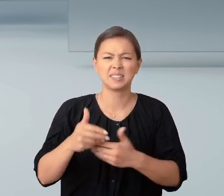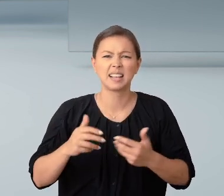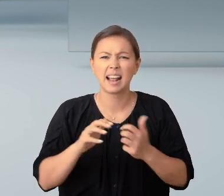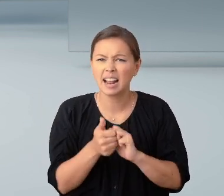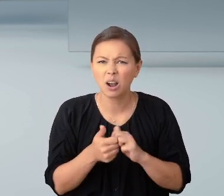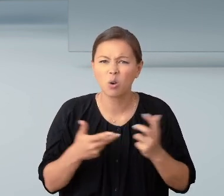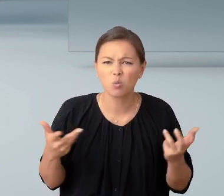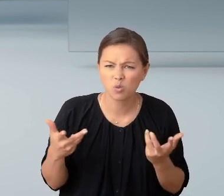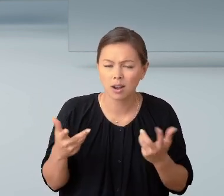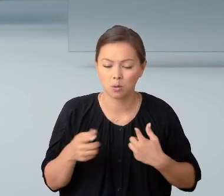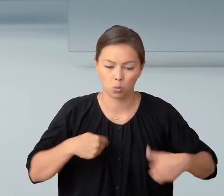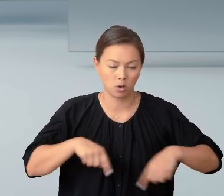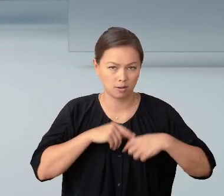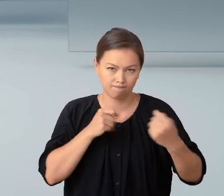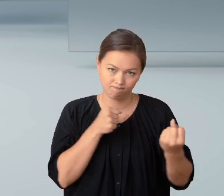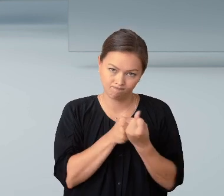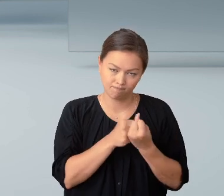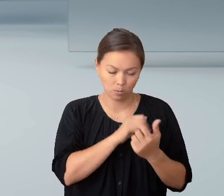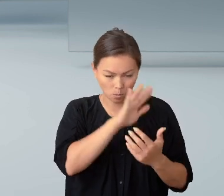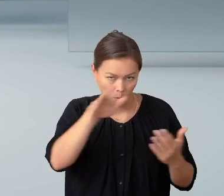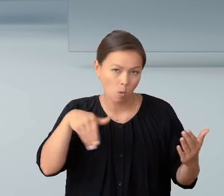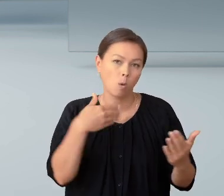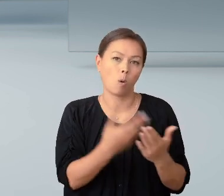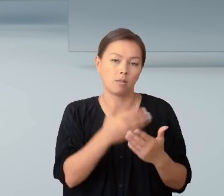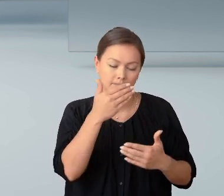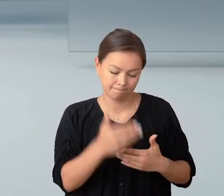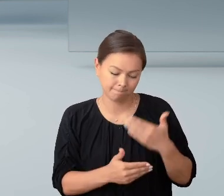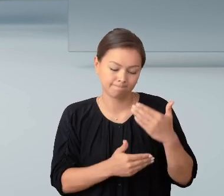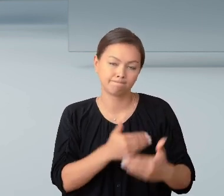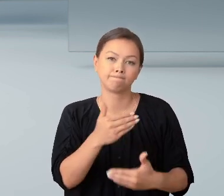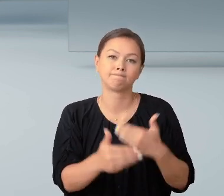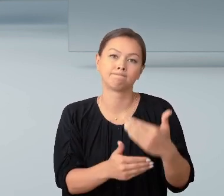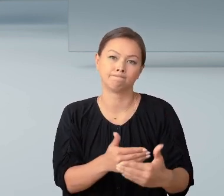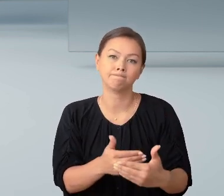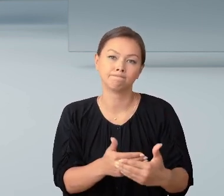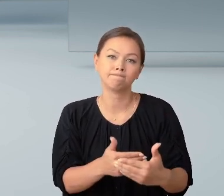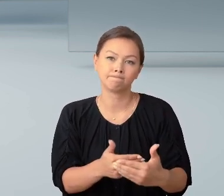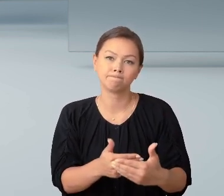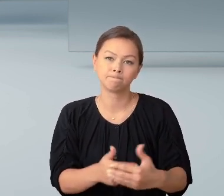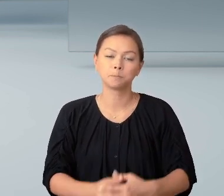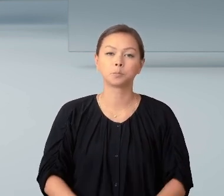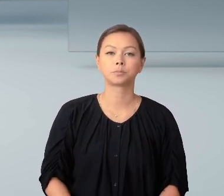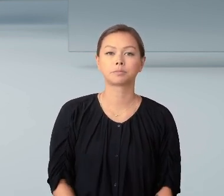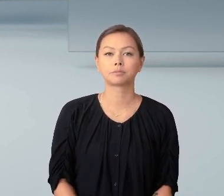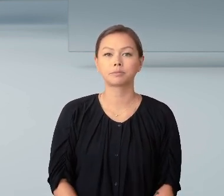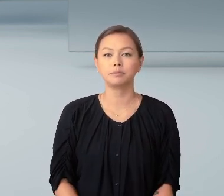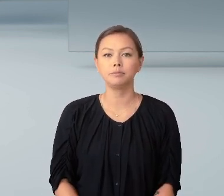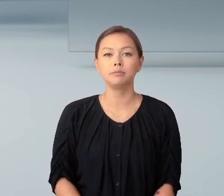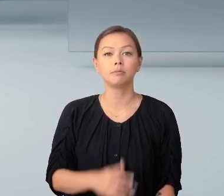there every step of the way to work with you. You can... I always get asked this question, what about our